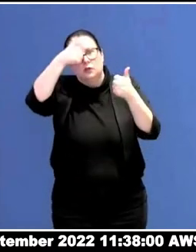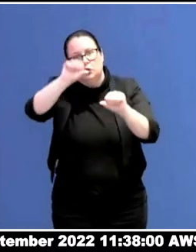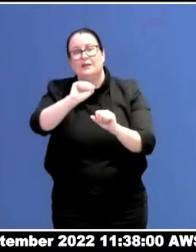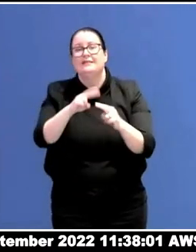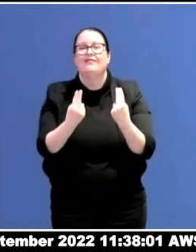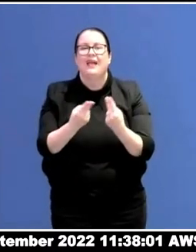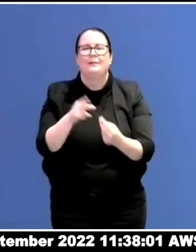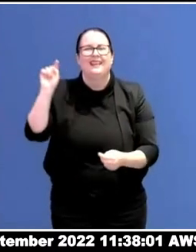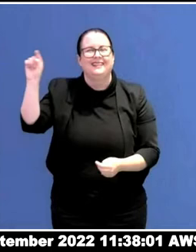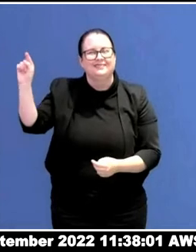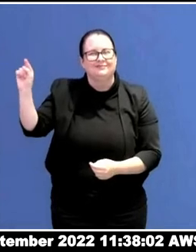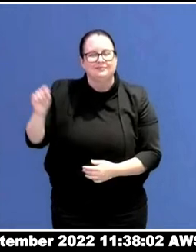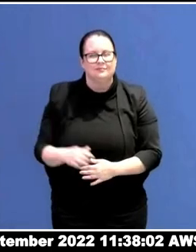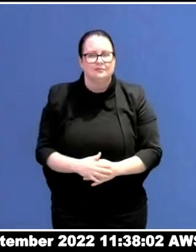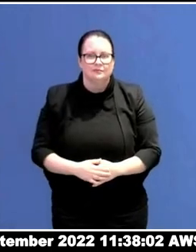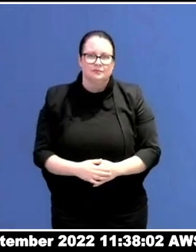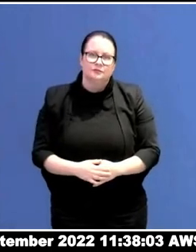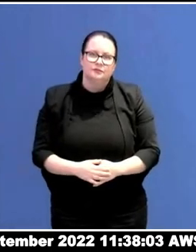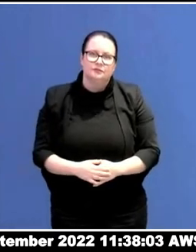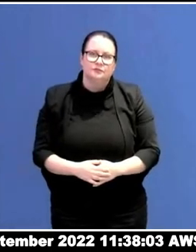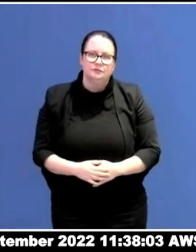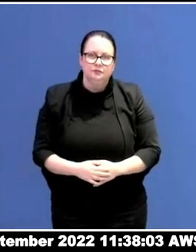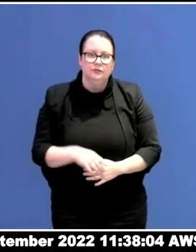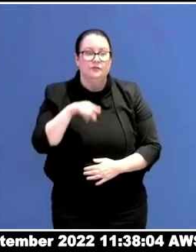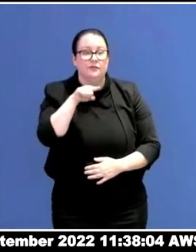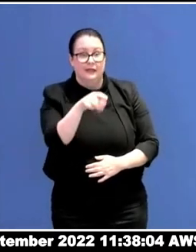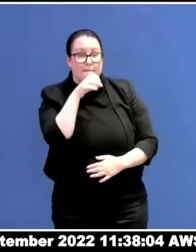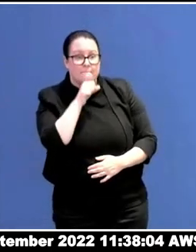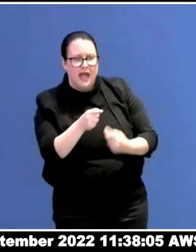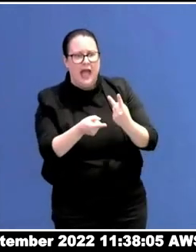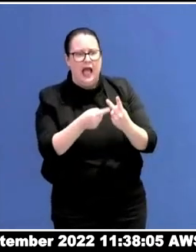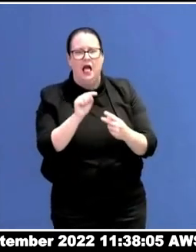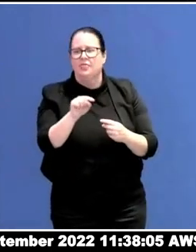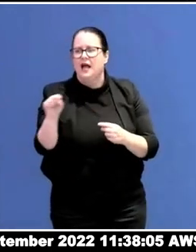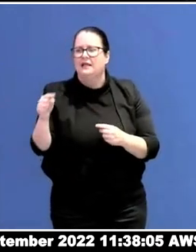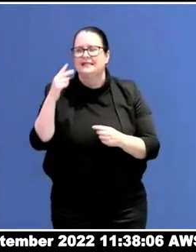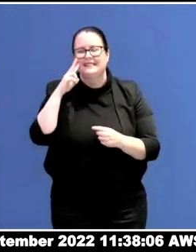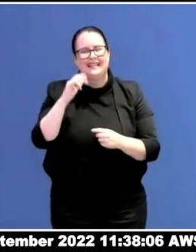the outside. He and others in the prison viewed us as community people who cared, not